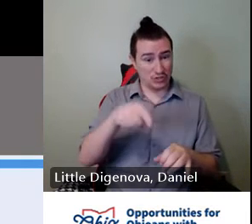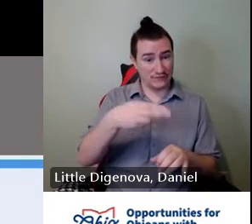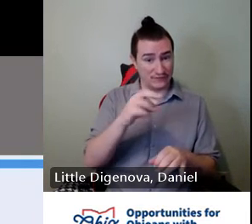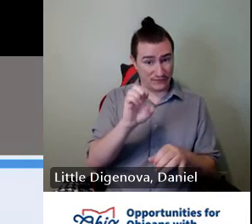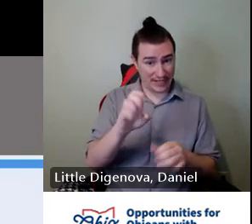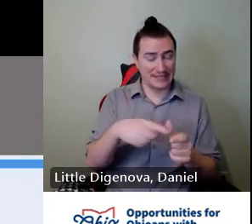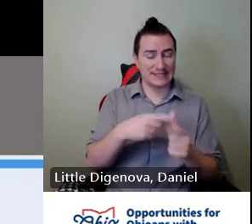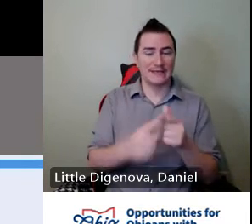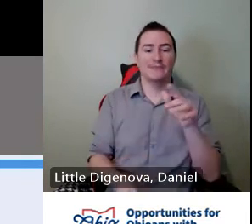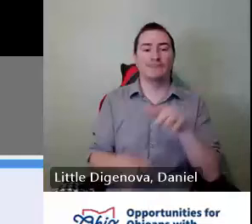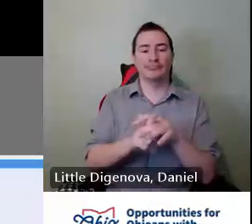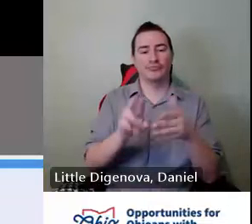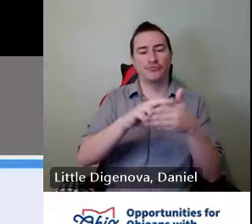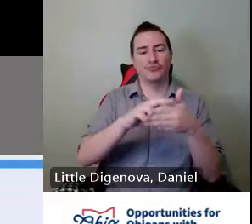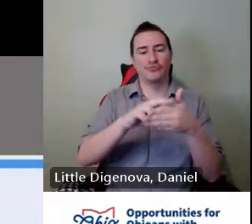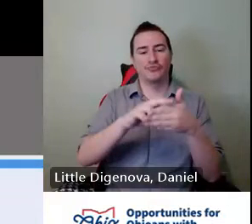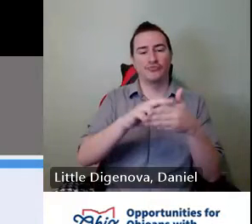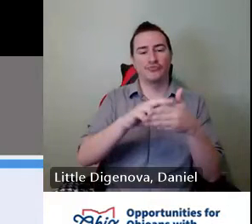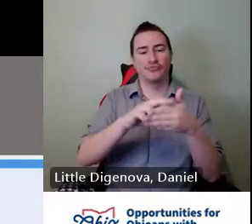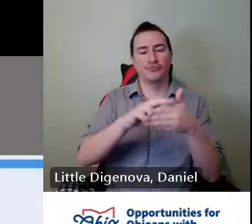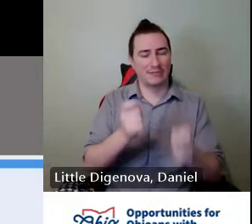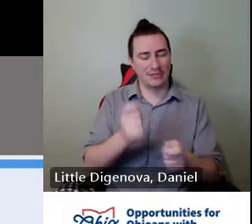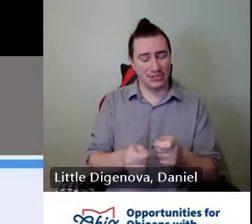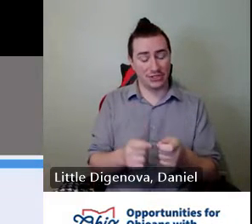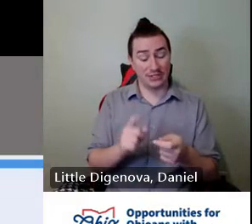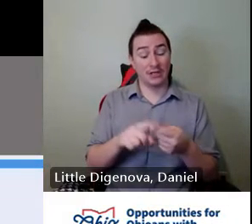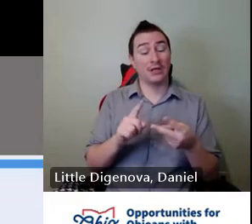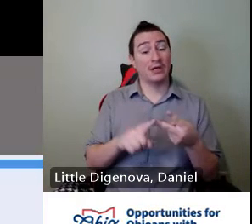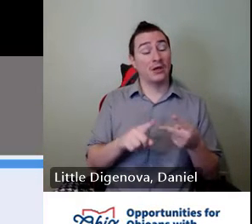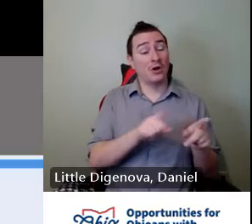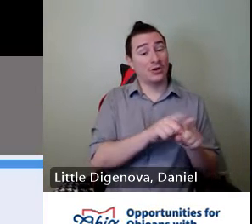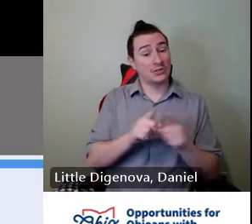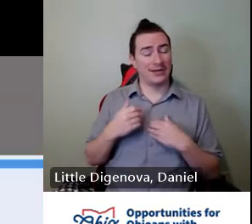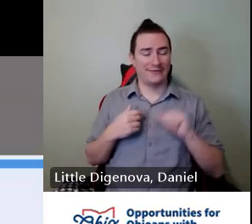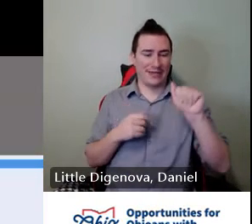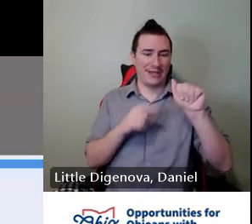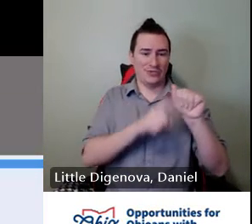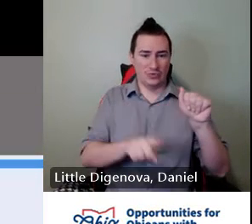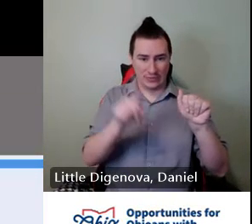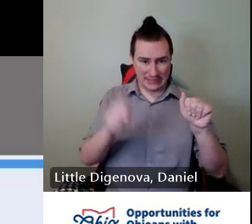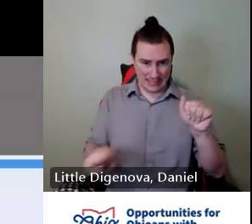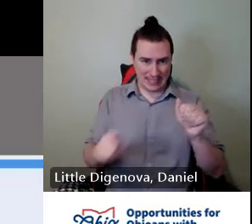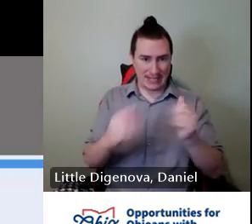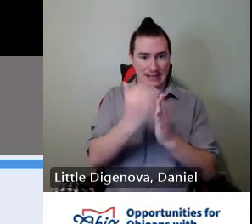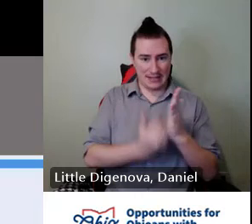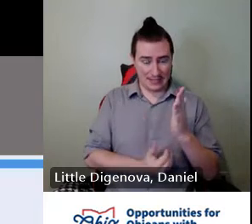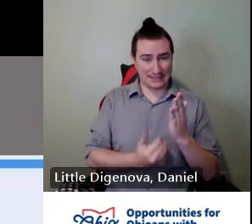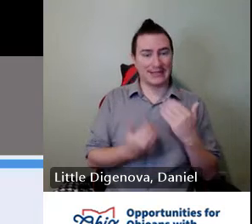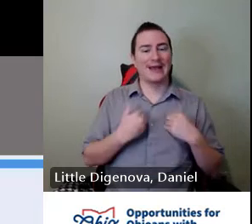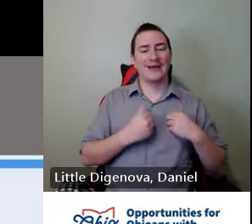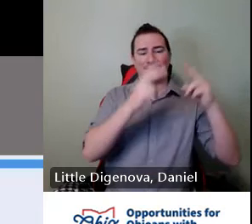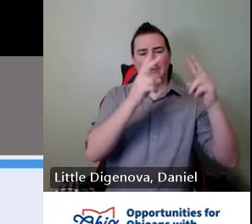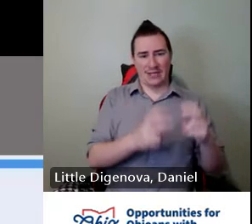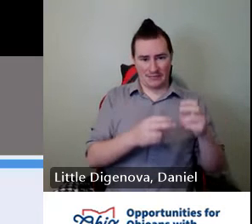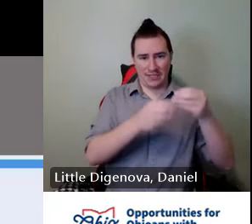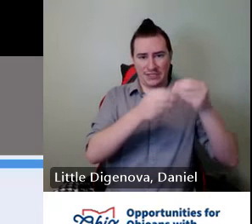The other is JAN's A to Z list, which organizes topics by disability, limitation, work- related function, topic, and accommodation.